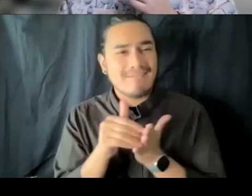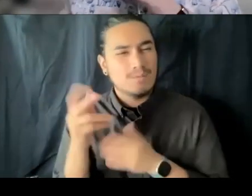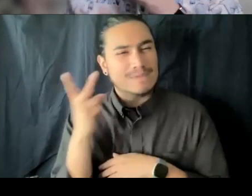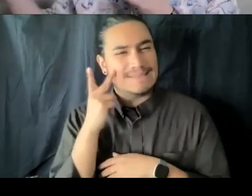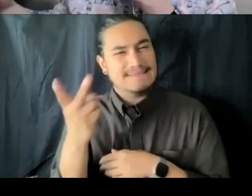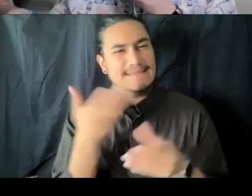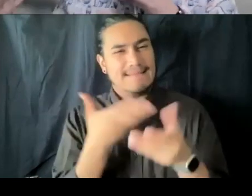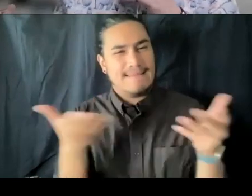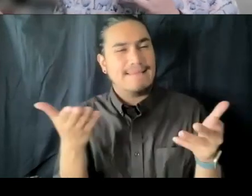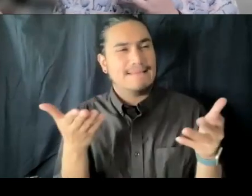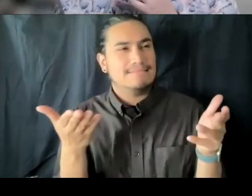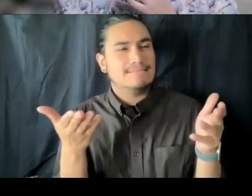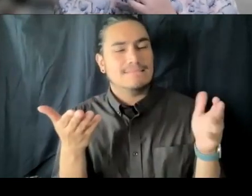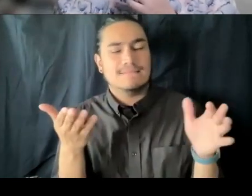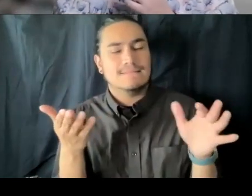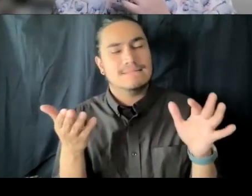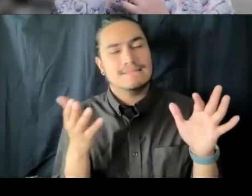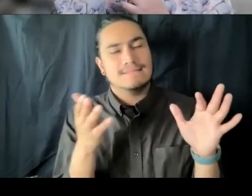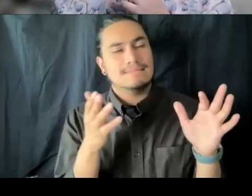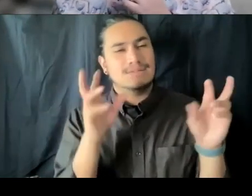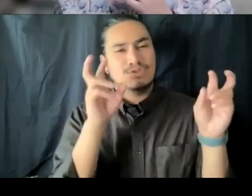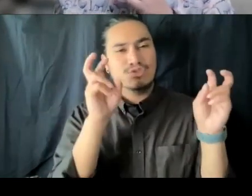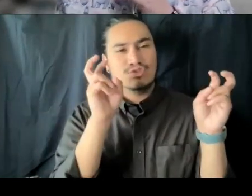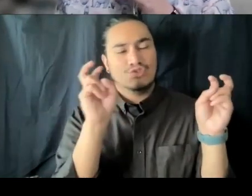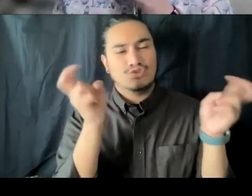and I'm gonna lump them together to be quite honest,